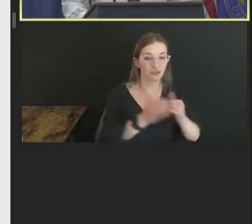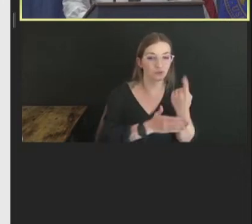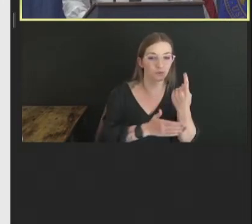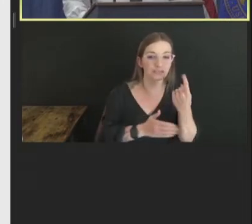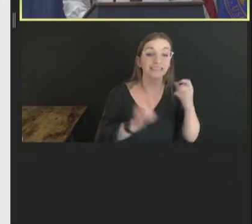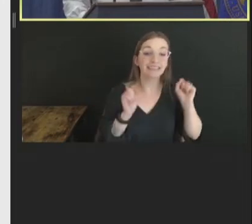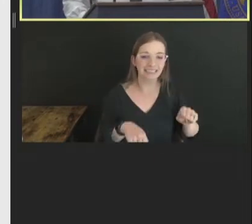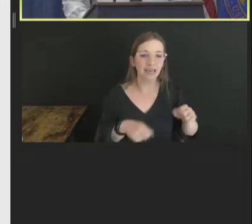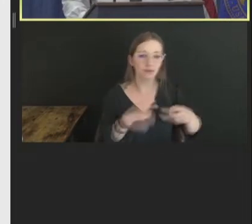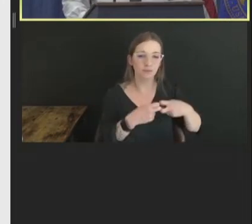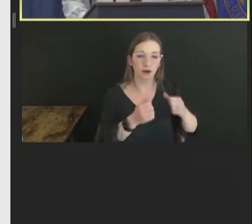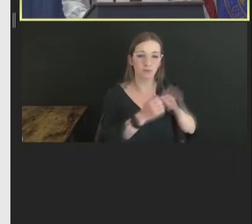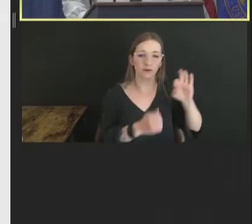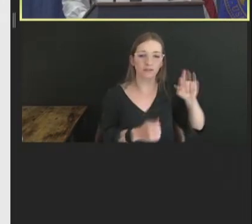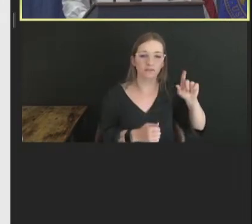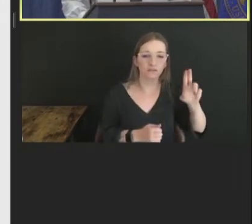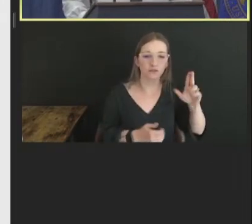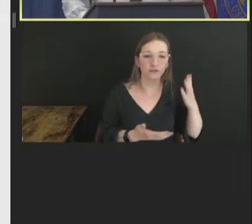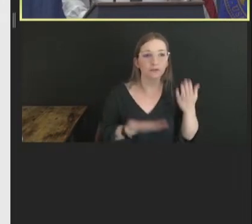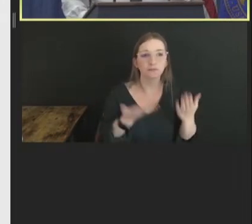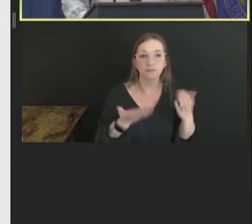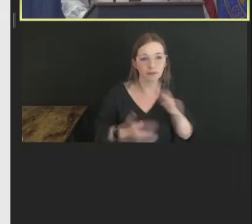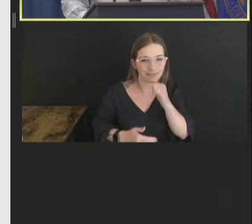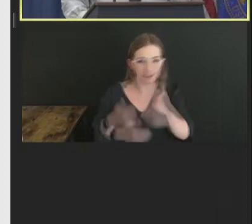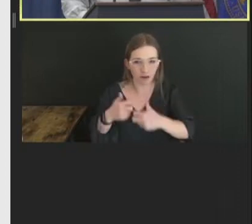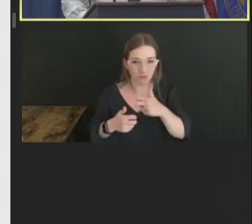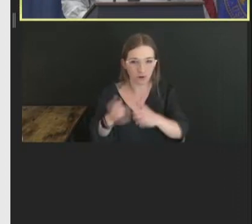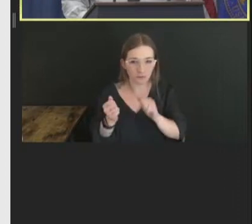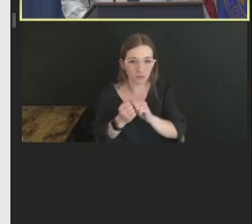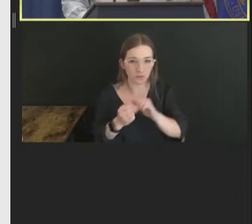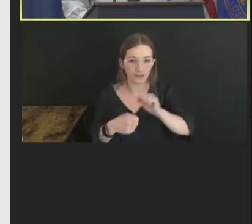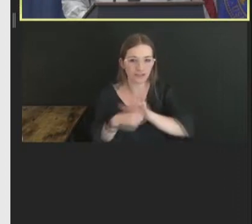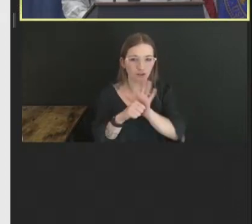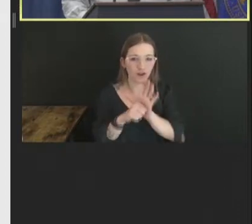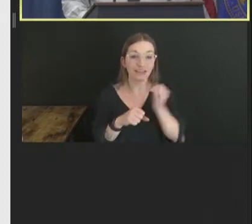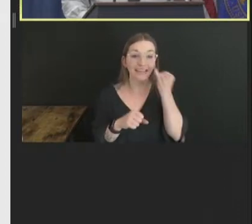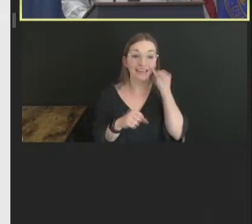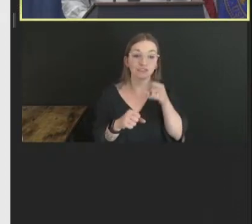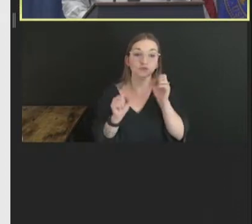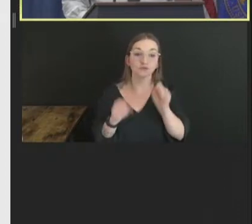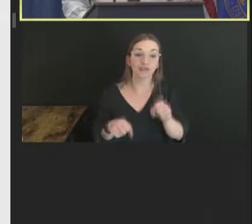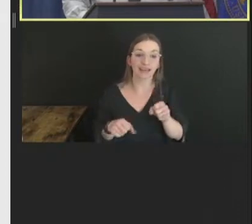problematic with SARS-CoV-2 if you can boost those cross-reactive responses to a high enough level.